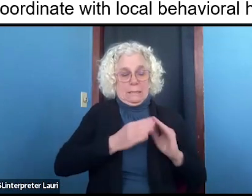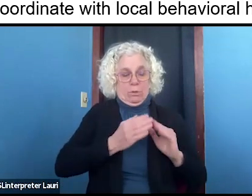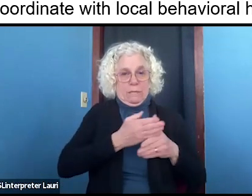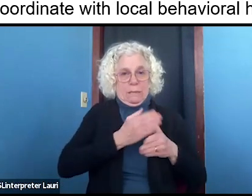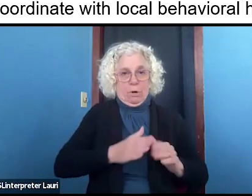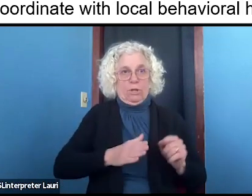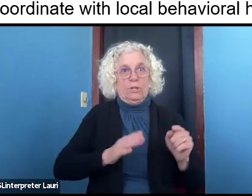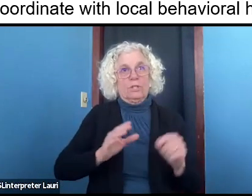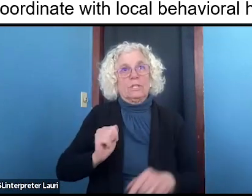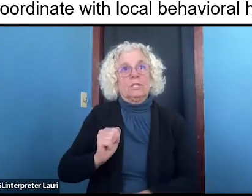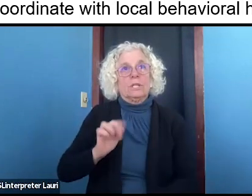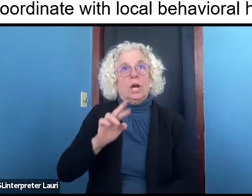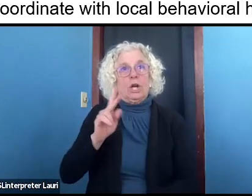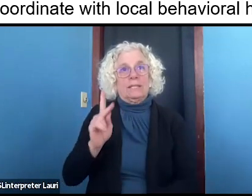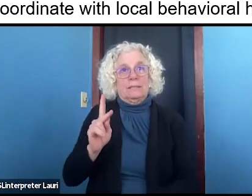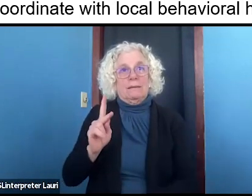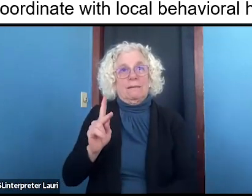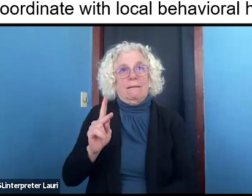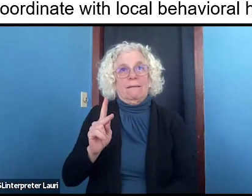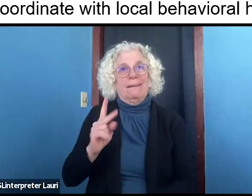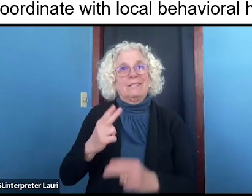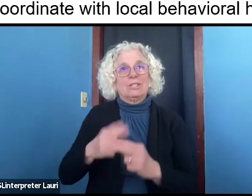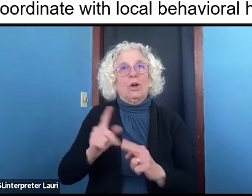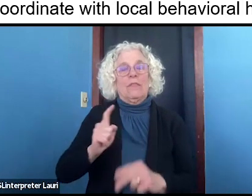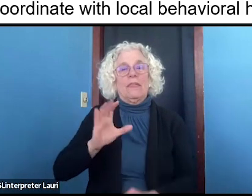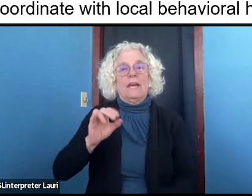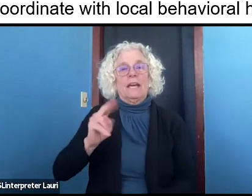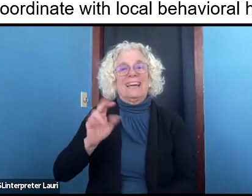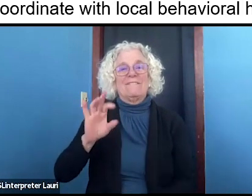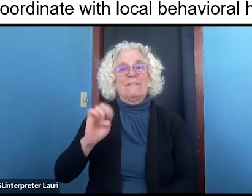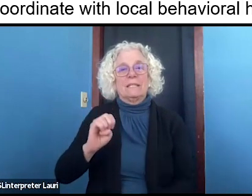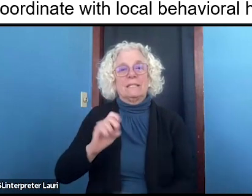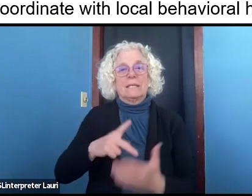The Confess Project trains barbers to be mental health advocates